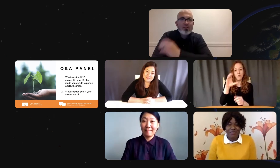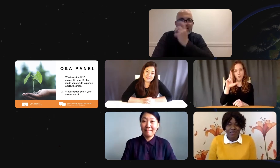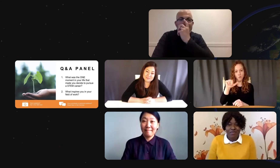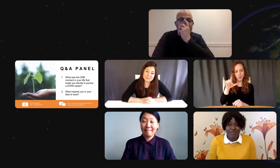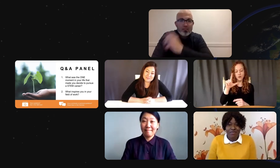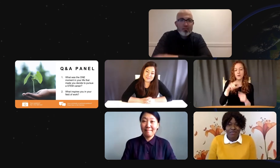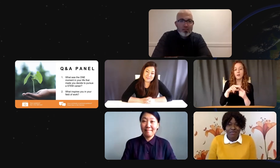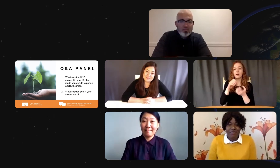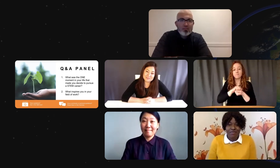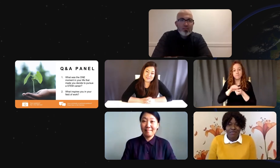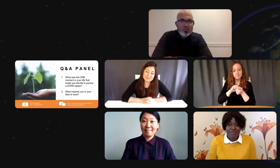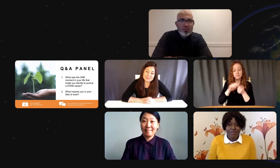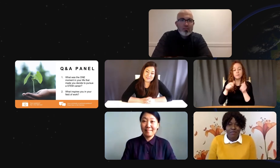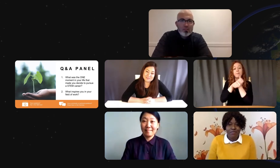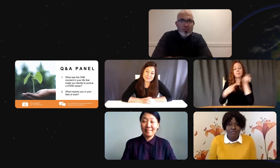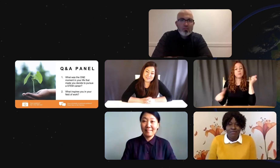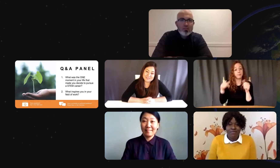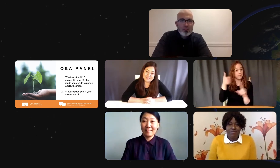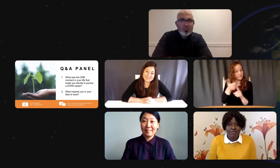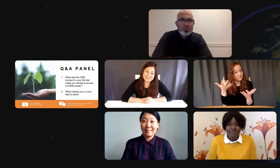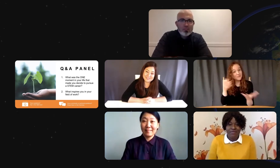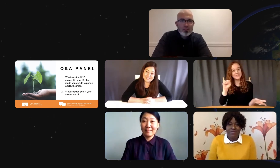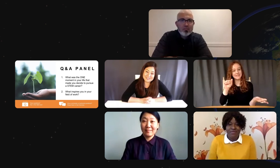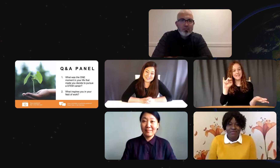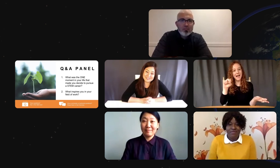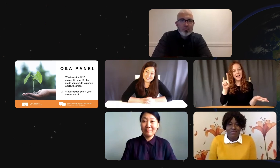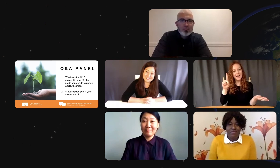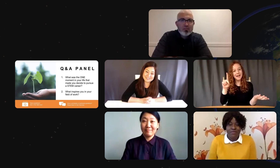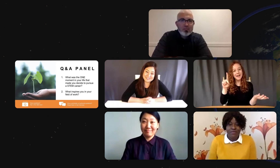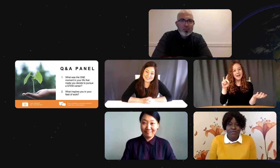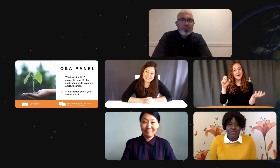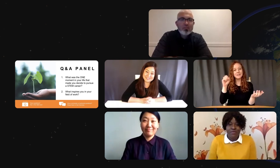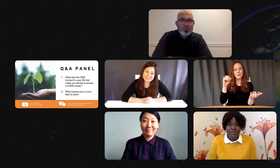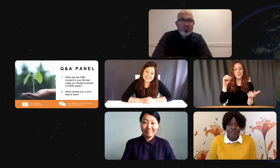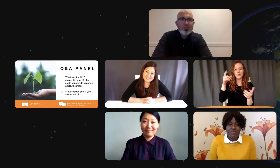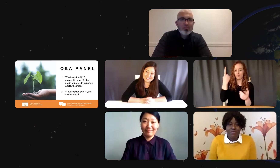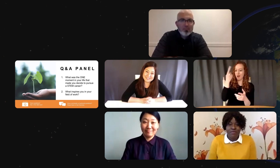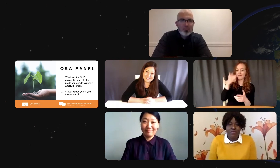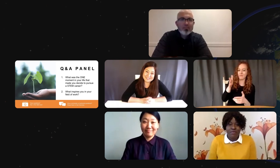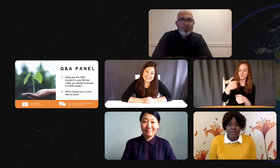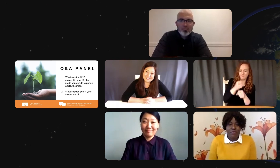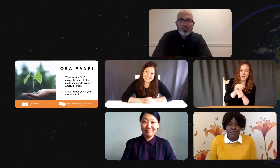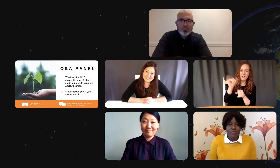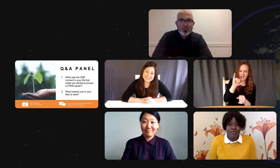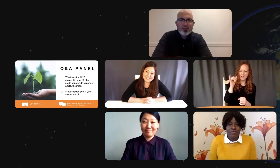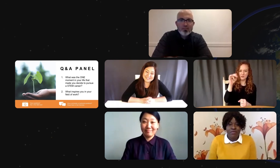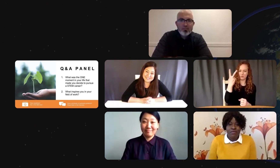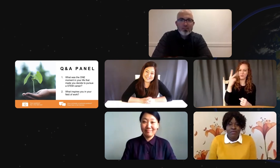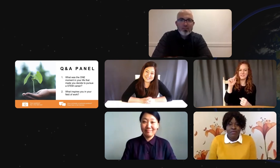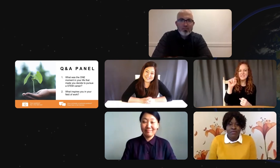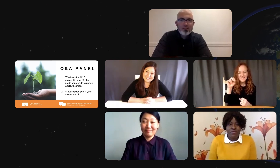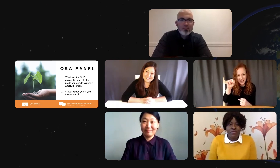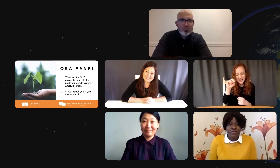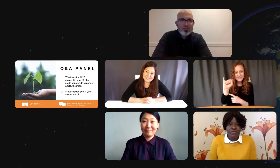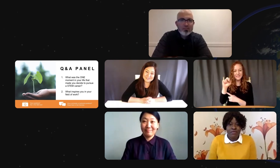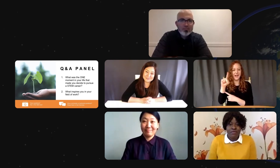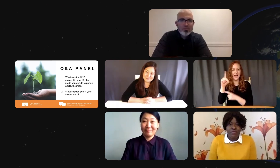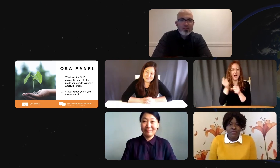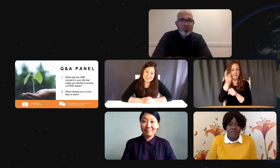And you know what they poop? Their poop becomes sand.